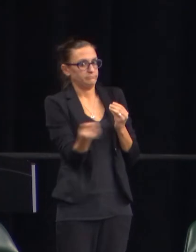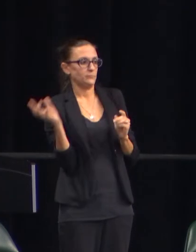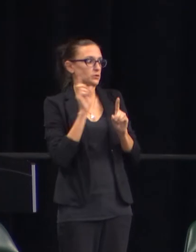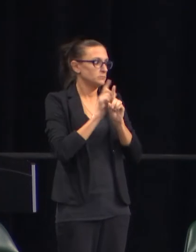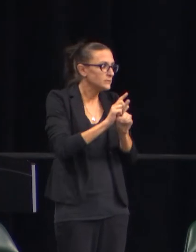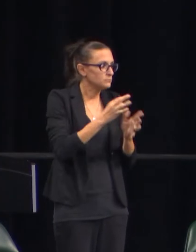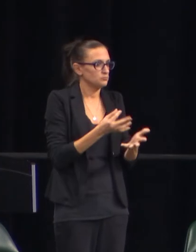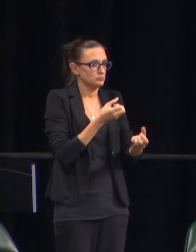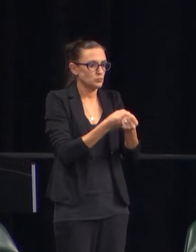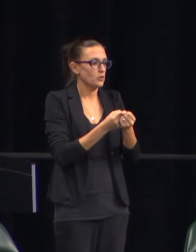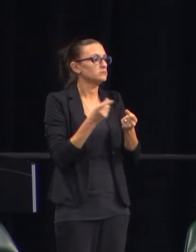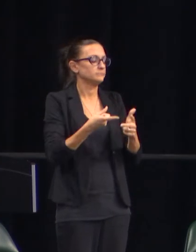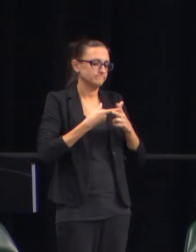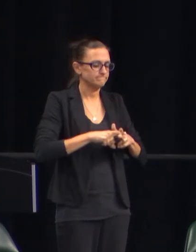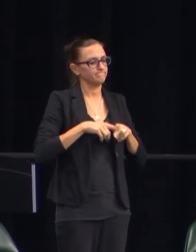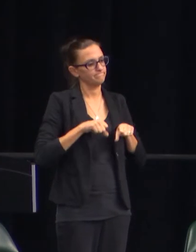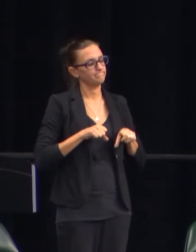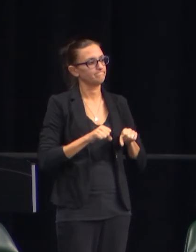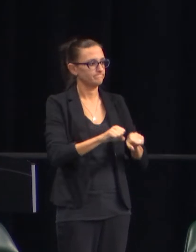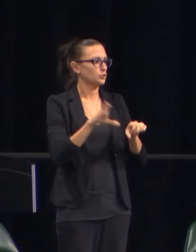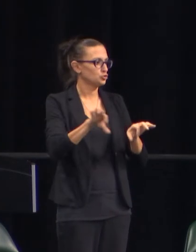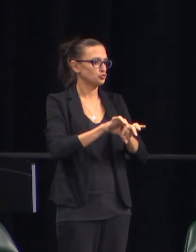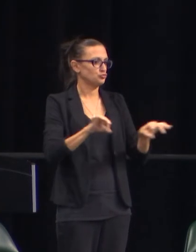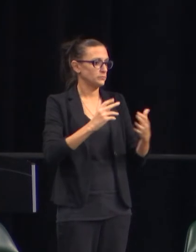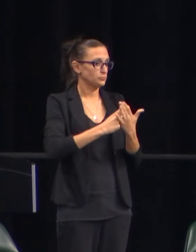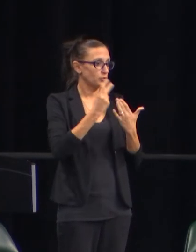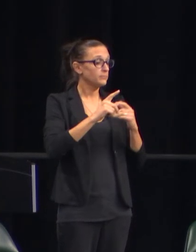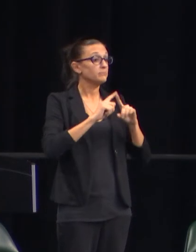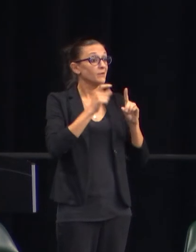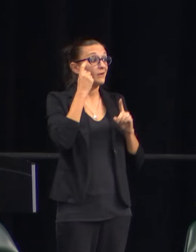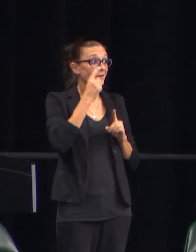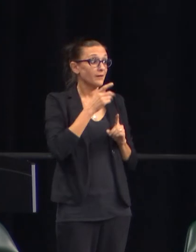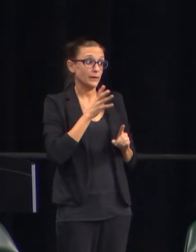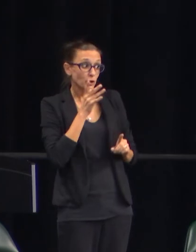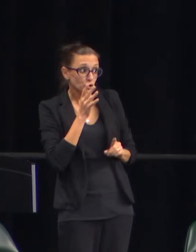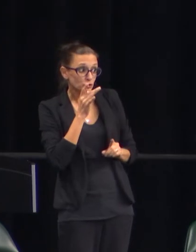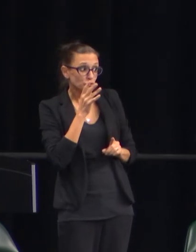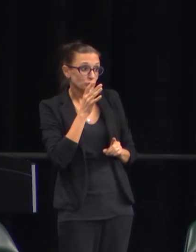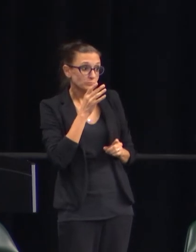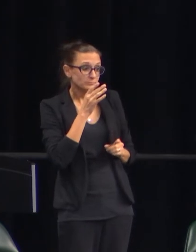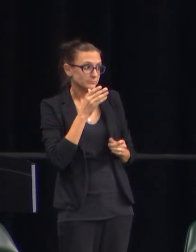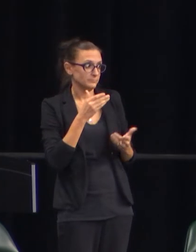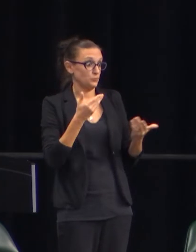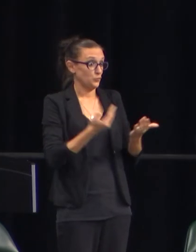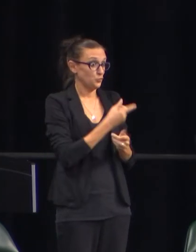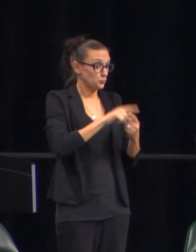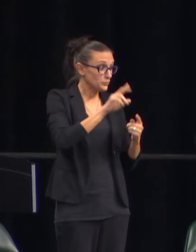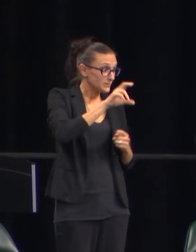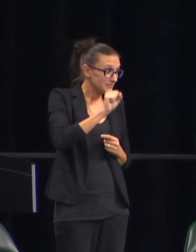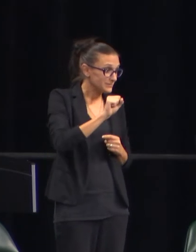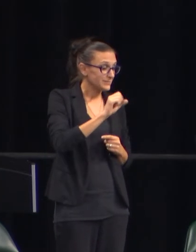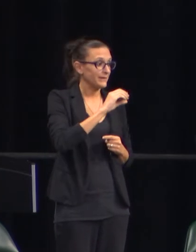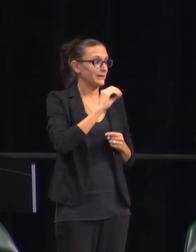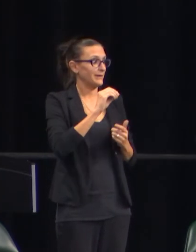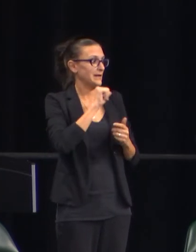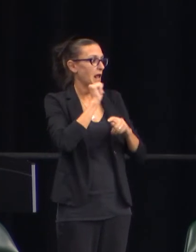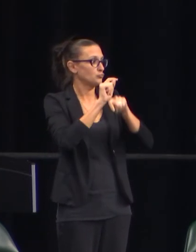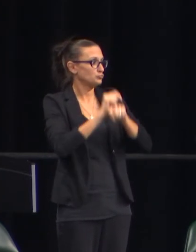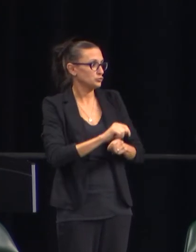she began her degree program. However, being a mother, new to the country, and a non-traditional student,